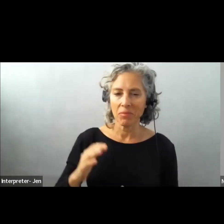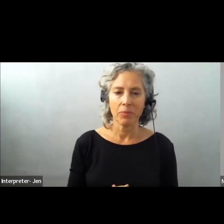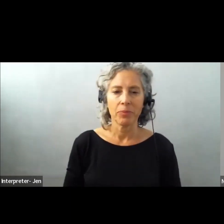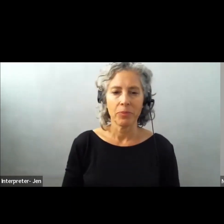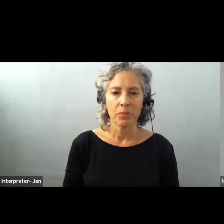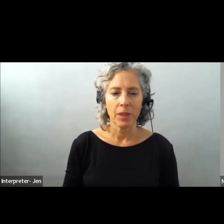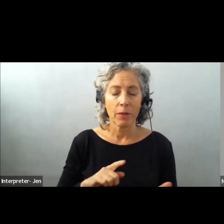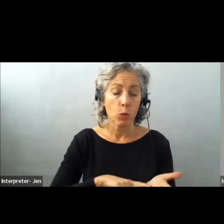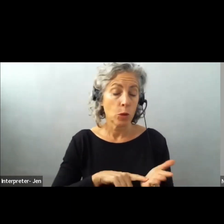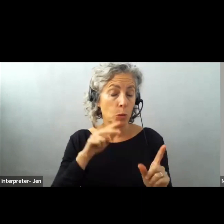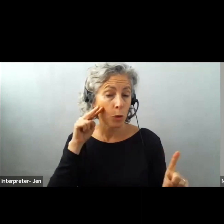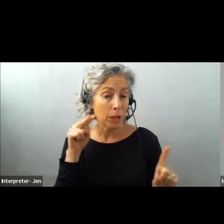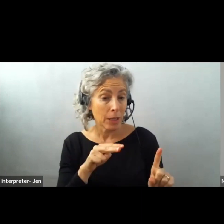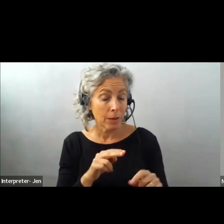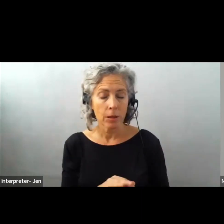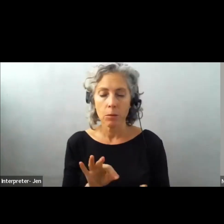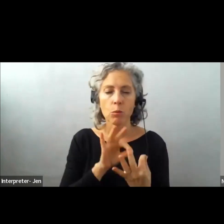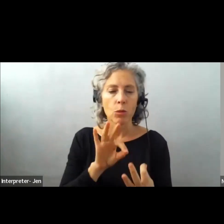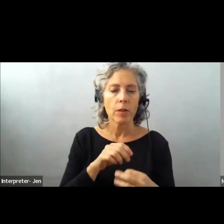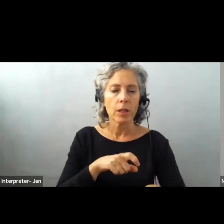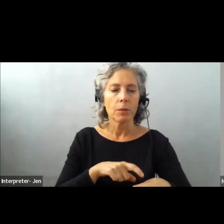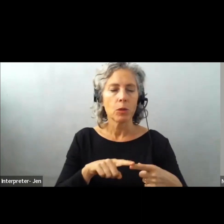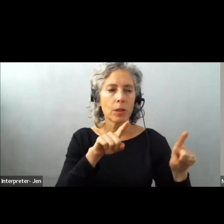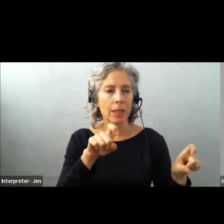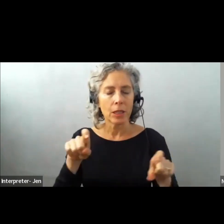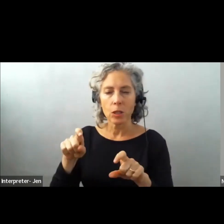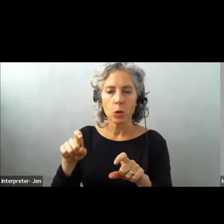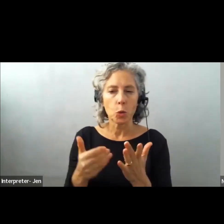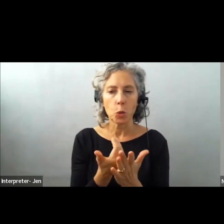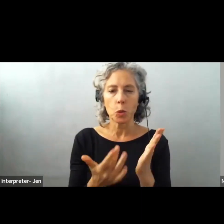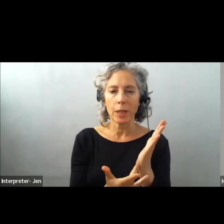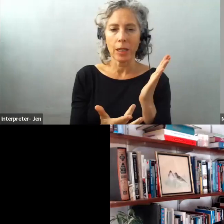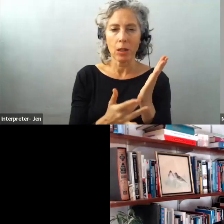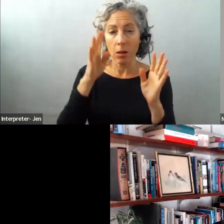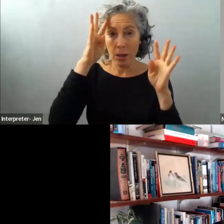research perspective is a perfect time to test out new technological innovations. For